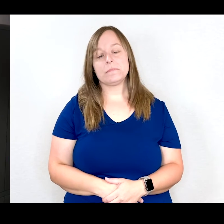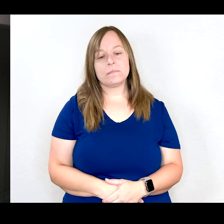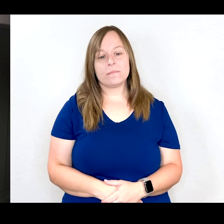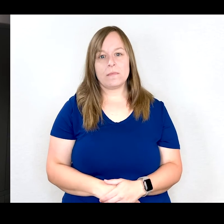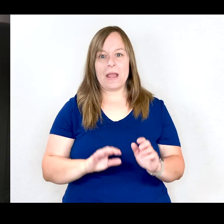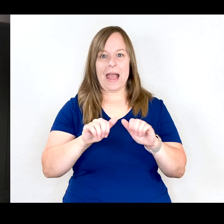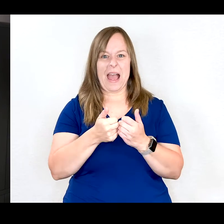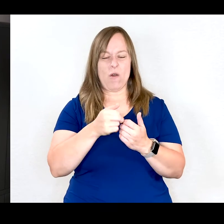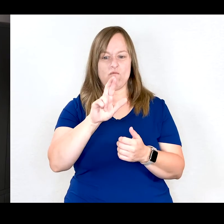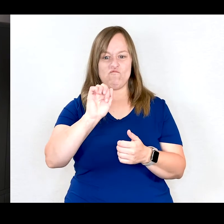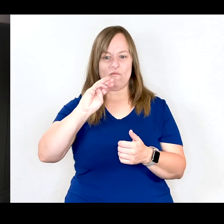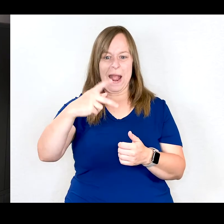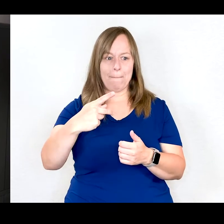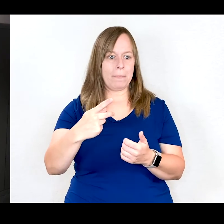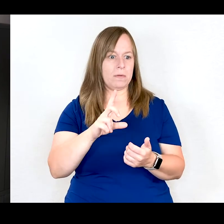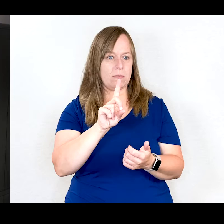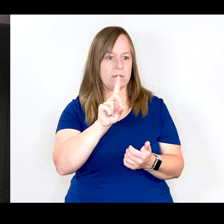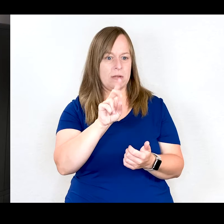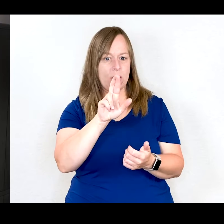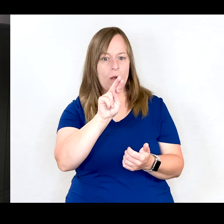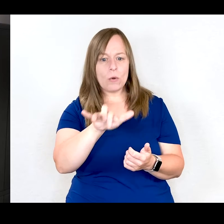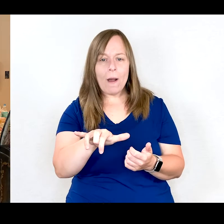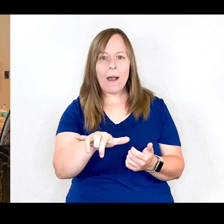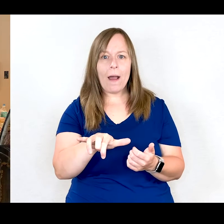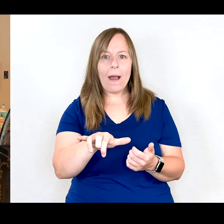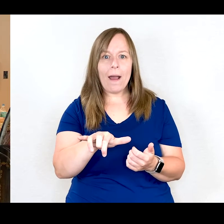How will getting a ramp, what Disability Rights did